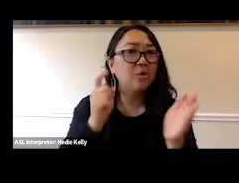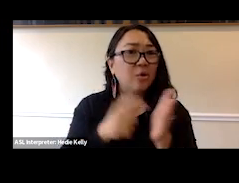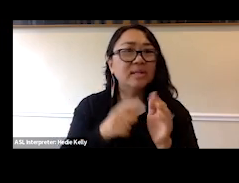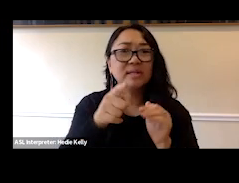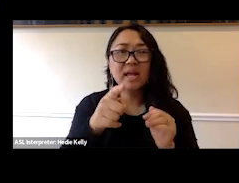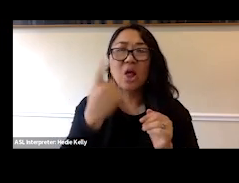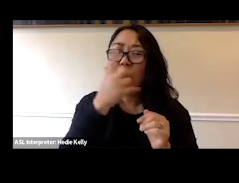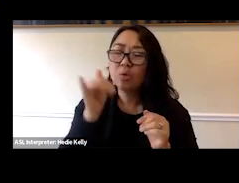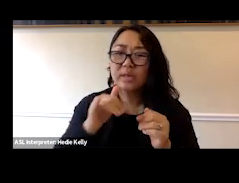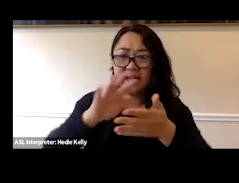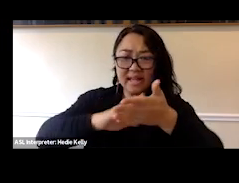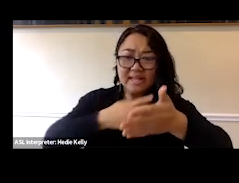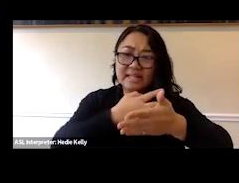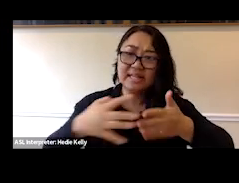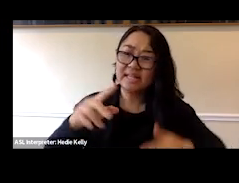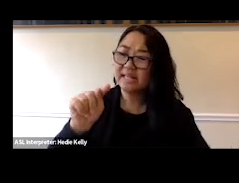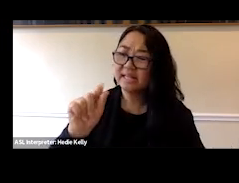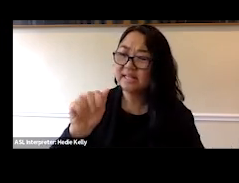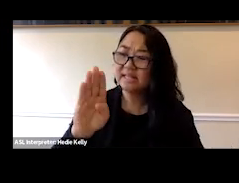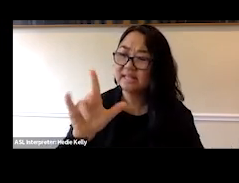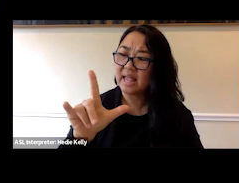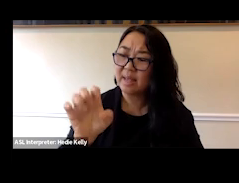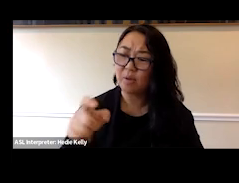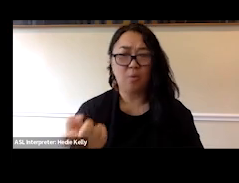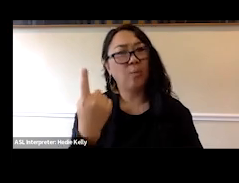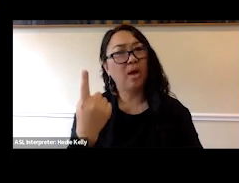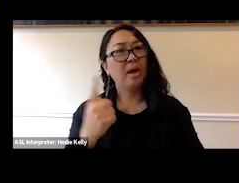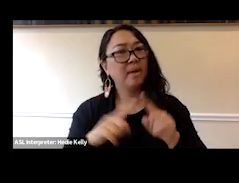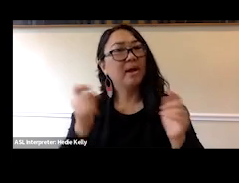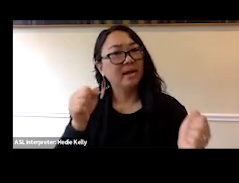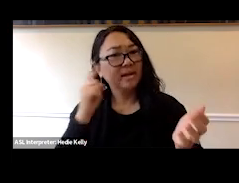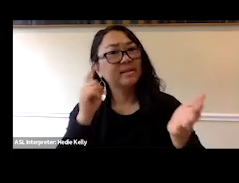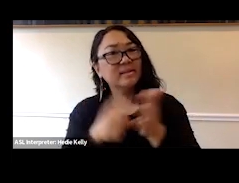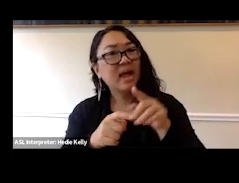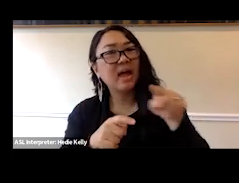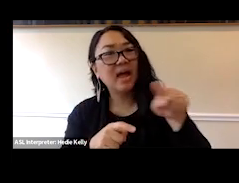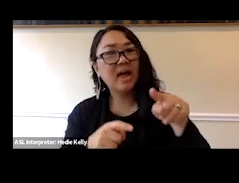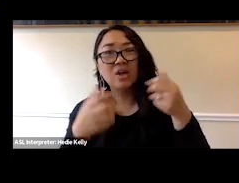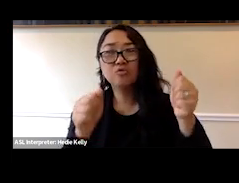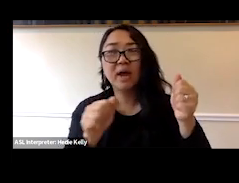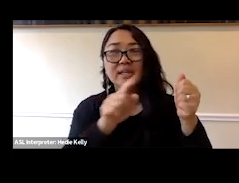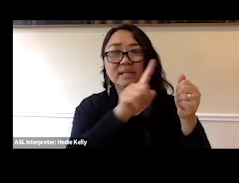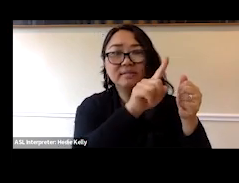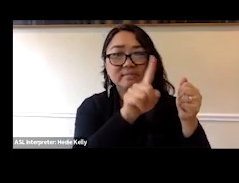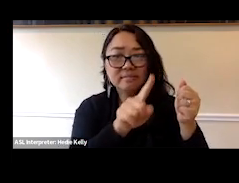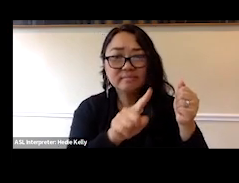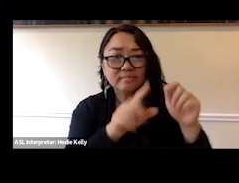I mean, they even label it as table one. However, I can tell even just by trying to select content on screen